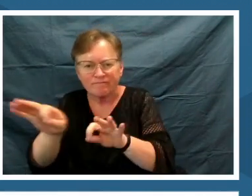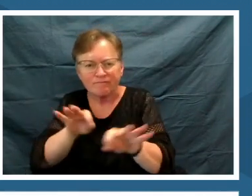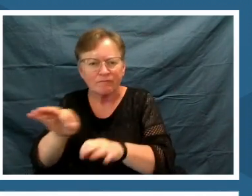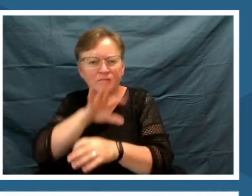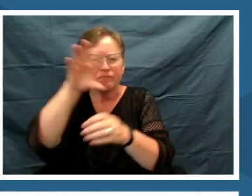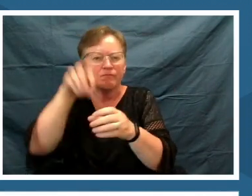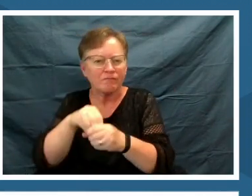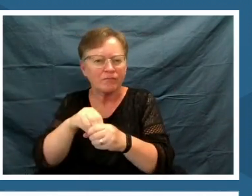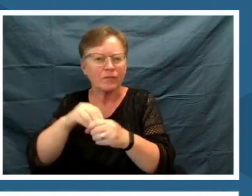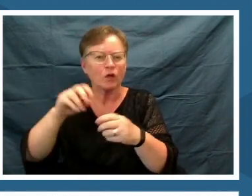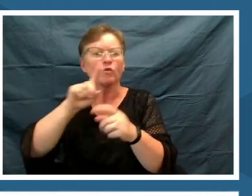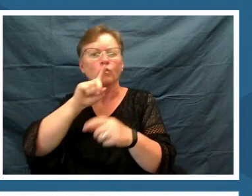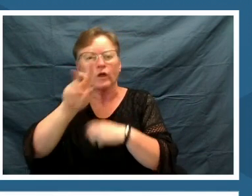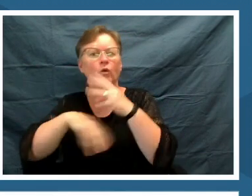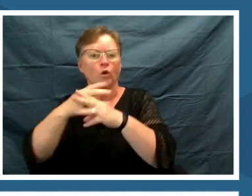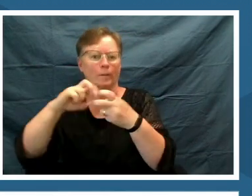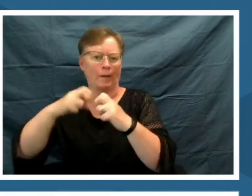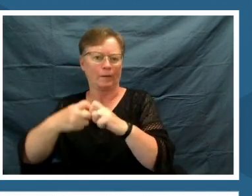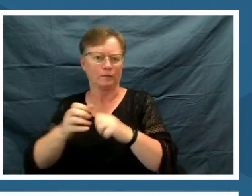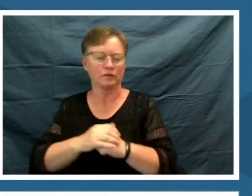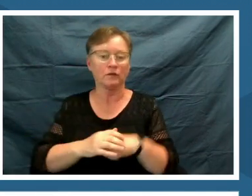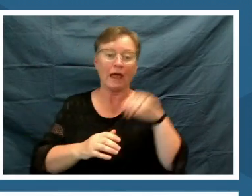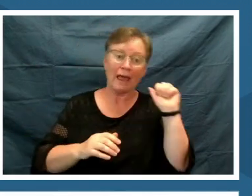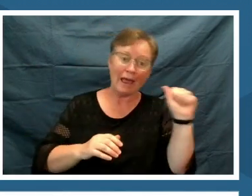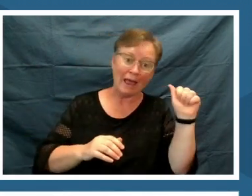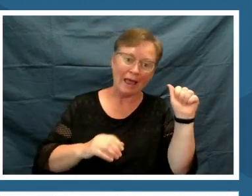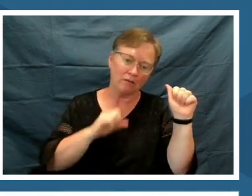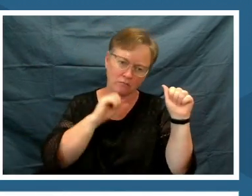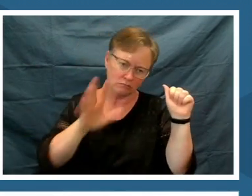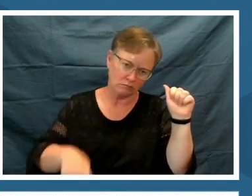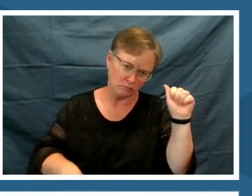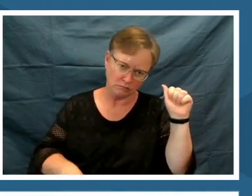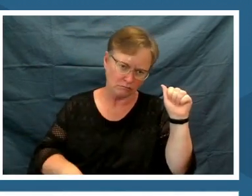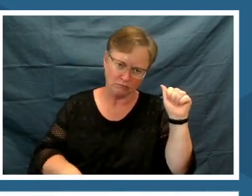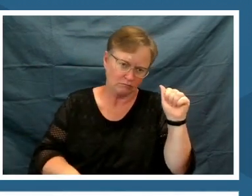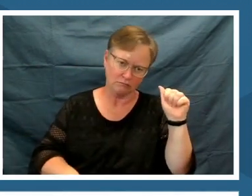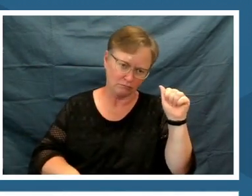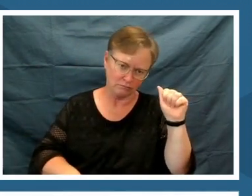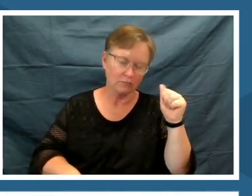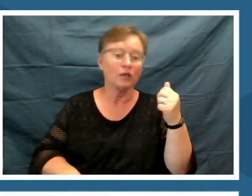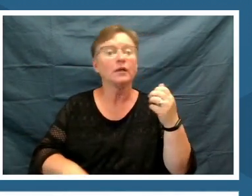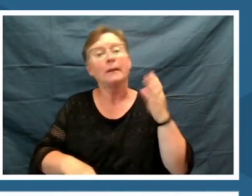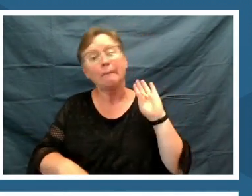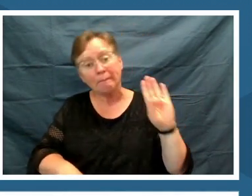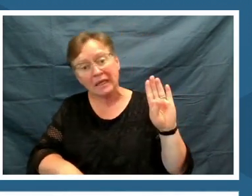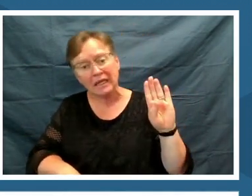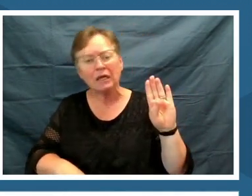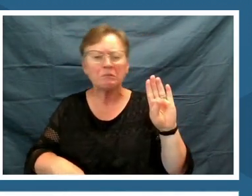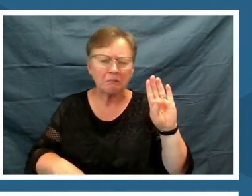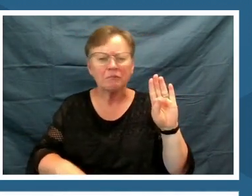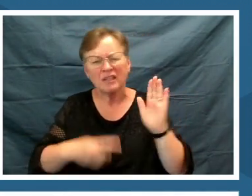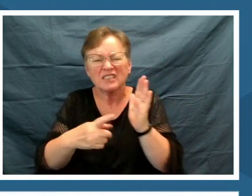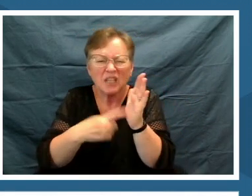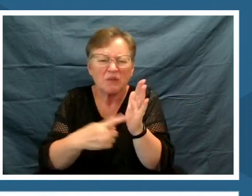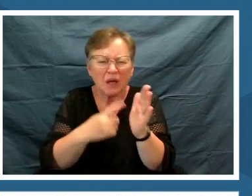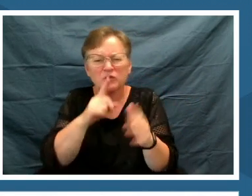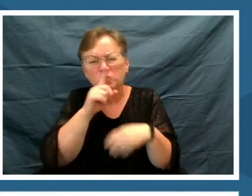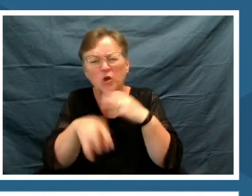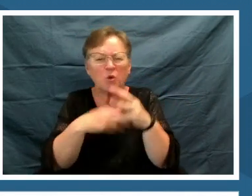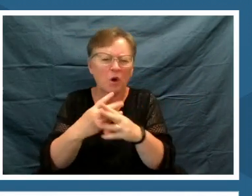but in a not at all b sometimes i teach about real world